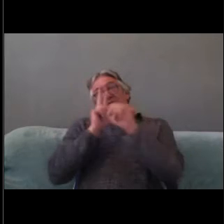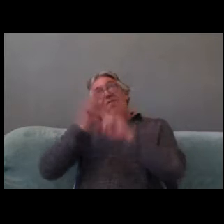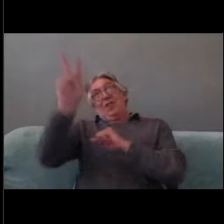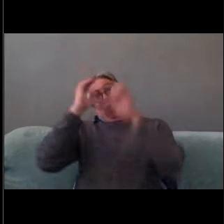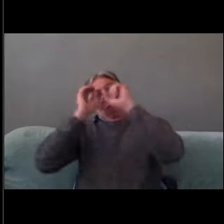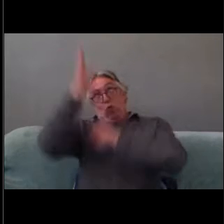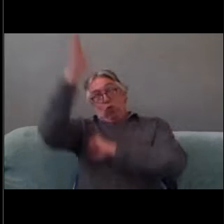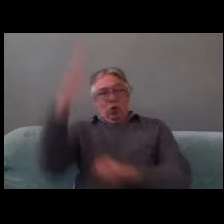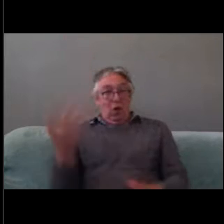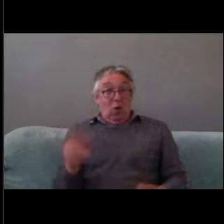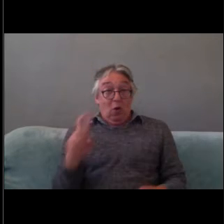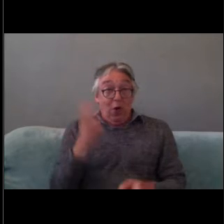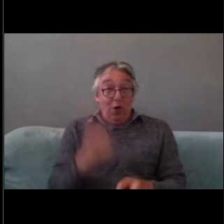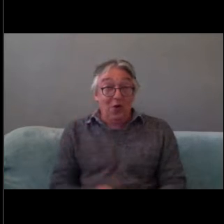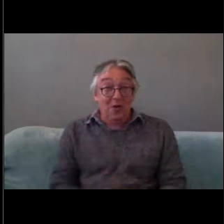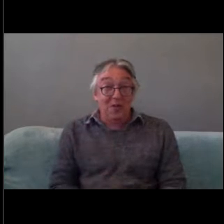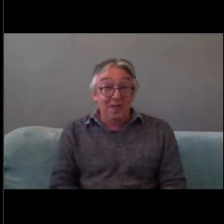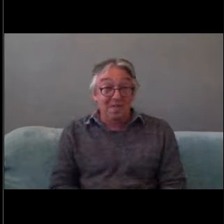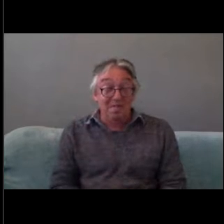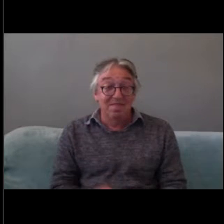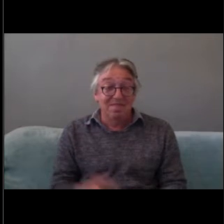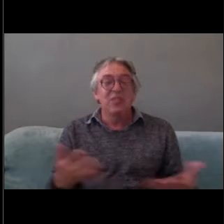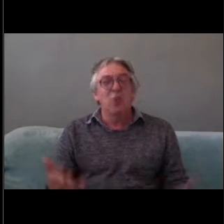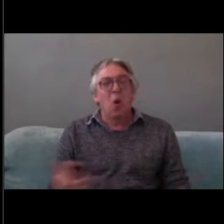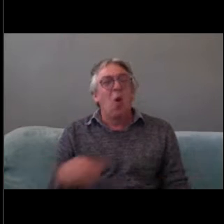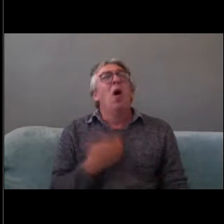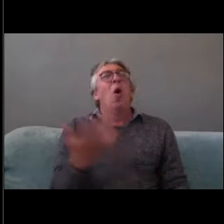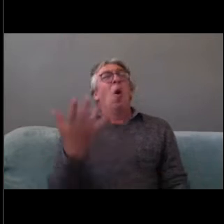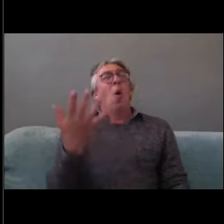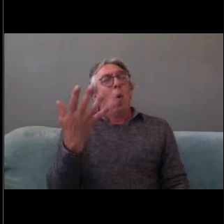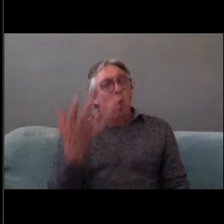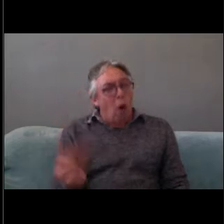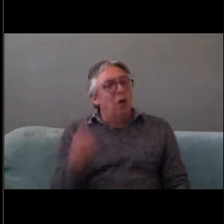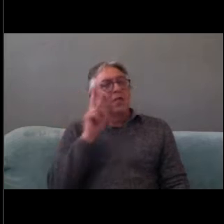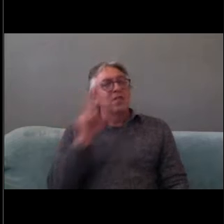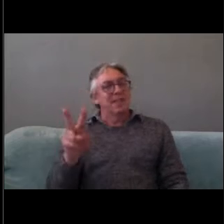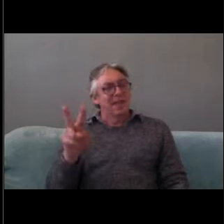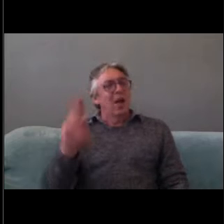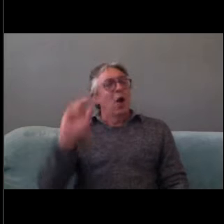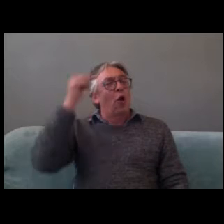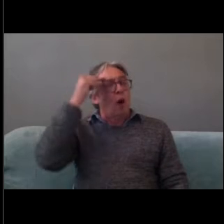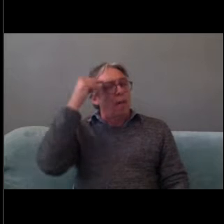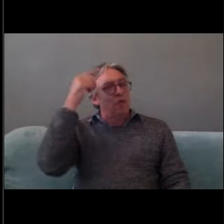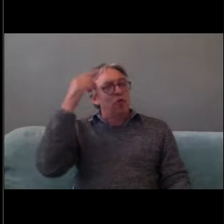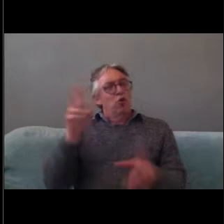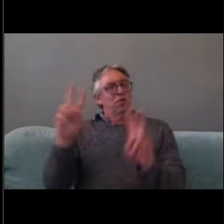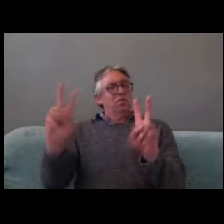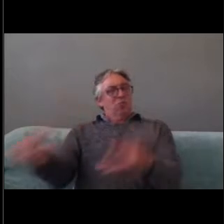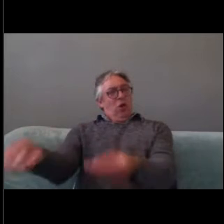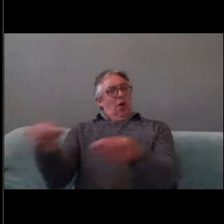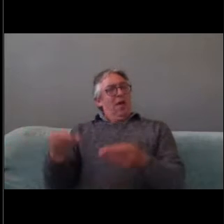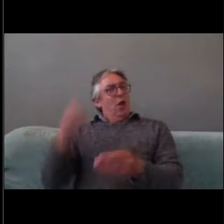Even if we're requiring the strategic framework how to respond to a potential crisis in the future.